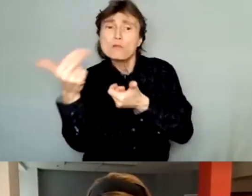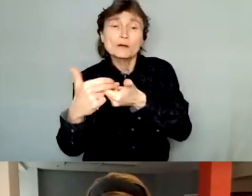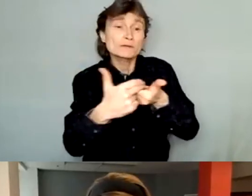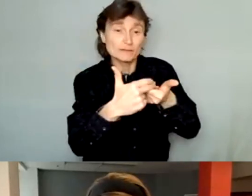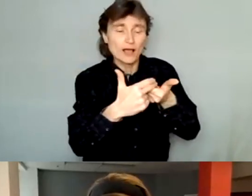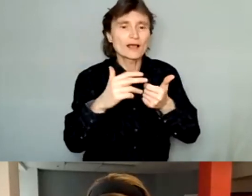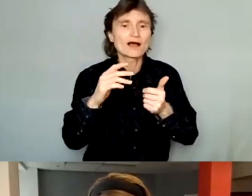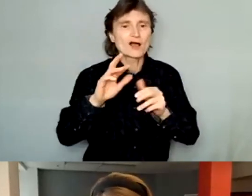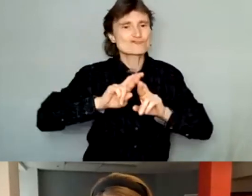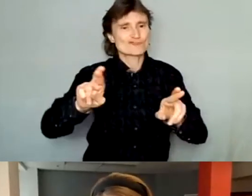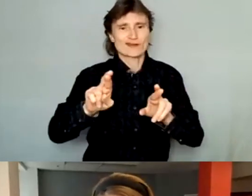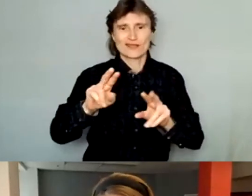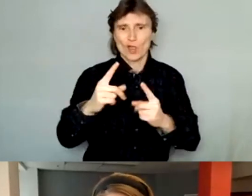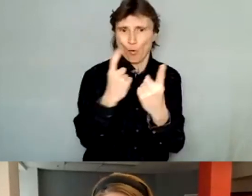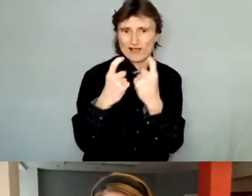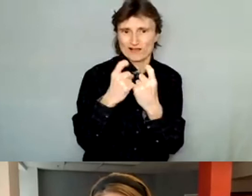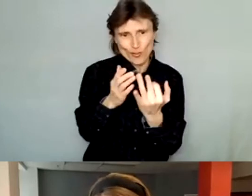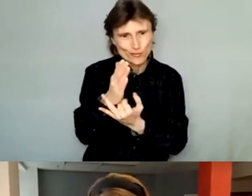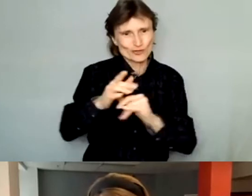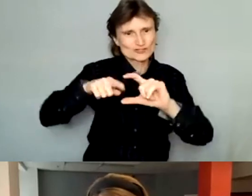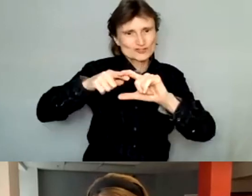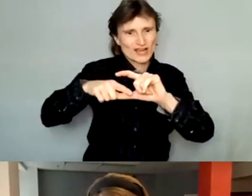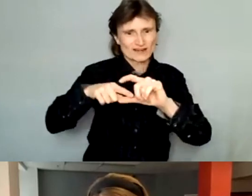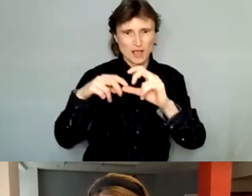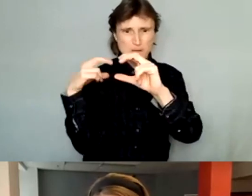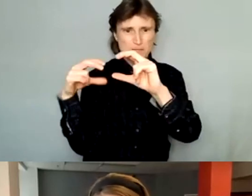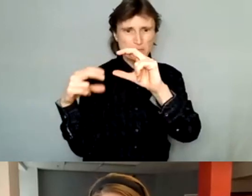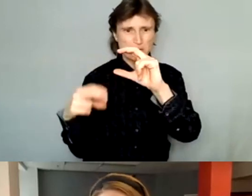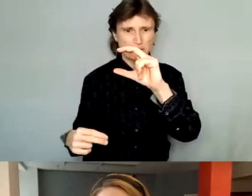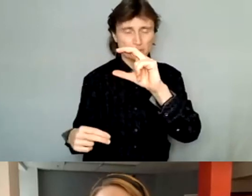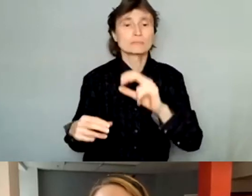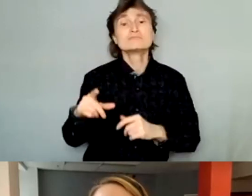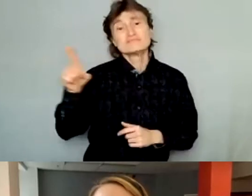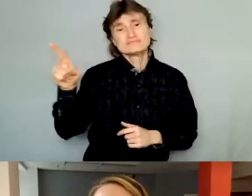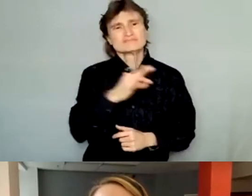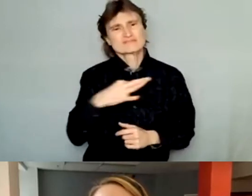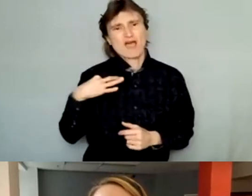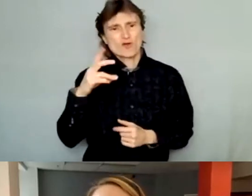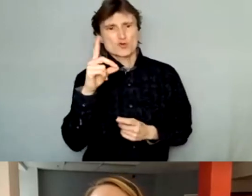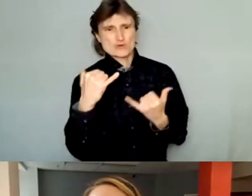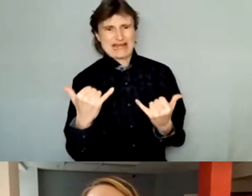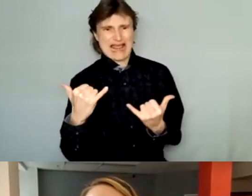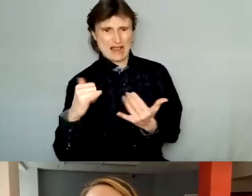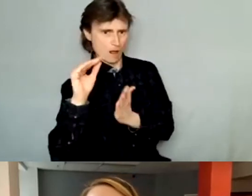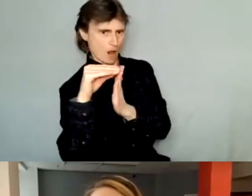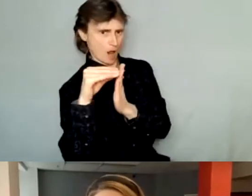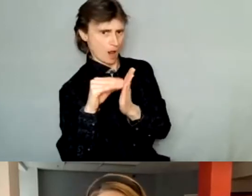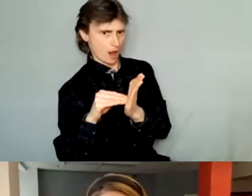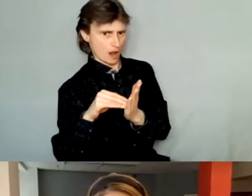we are documenting them and we will answer questions at the end of our presentations today.